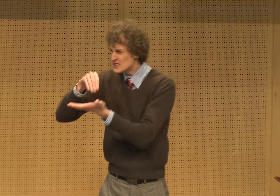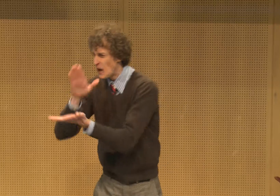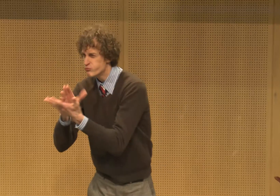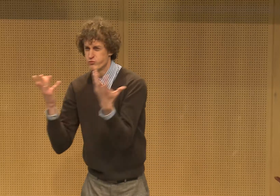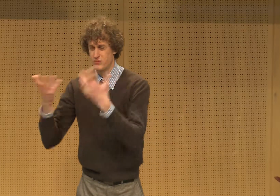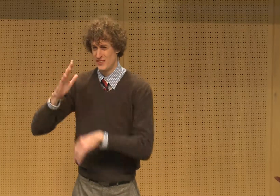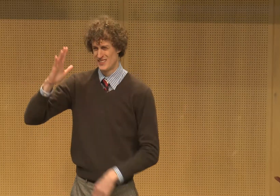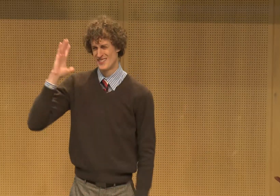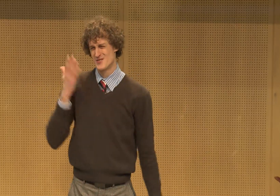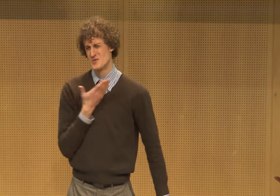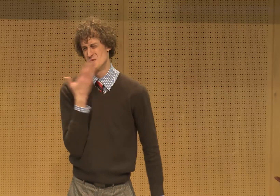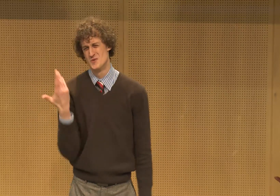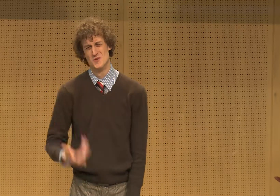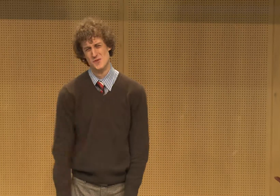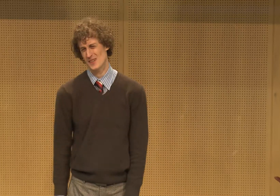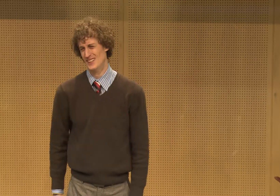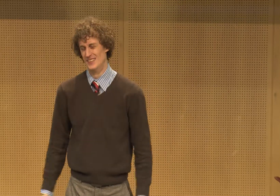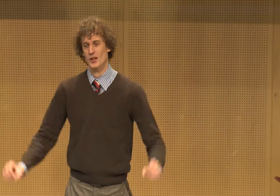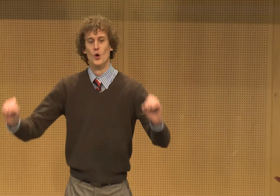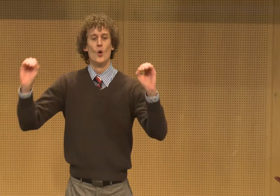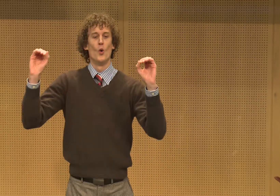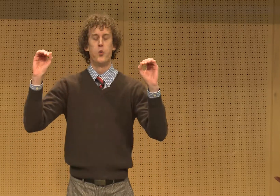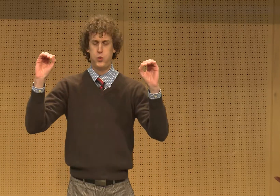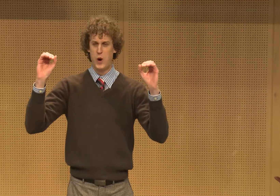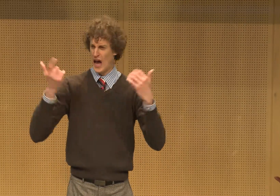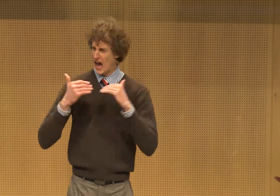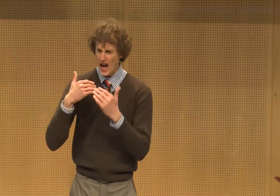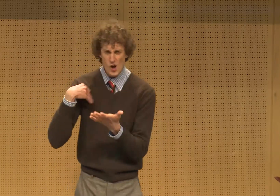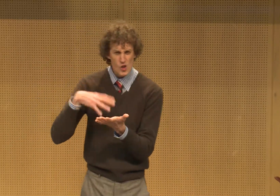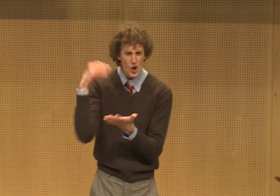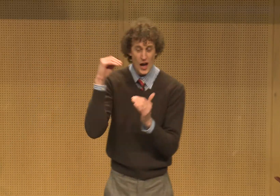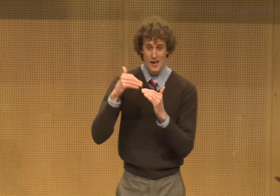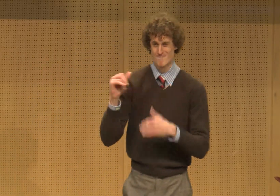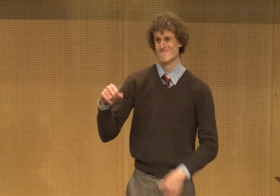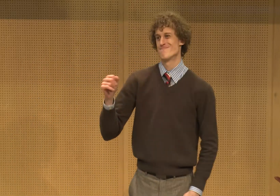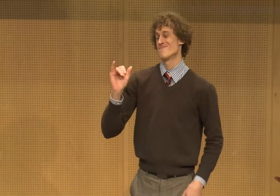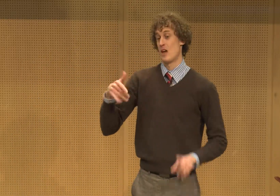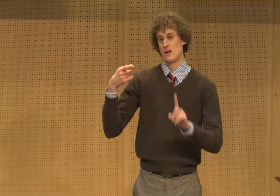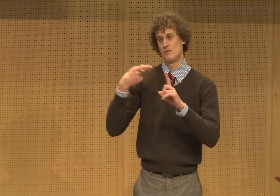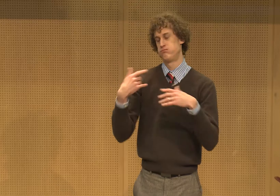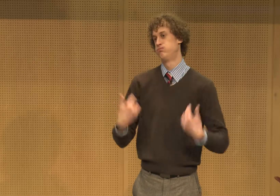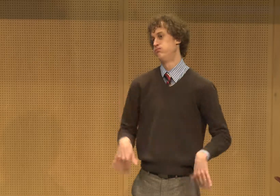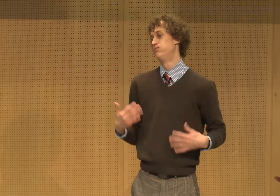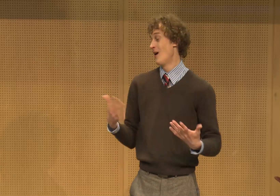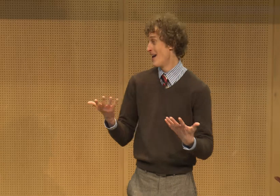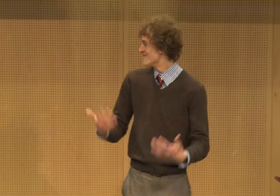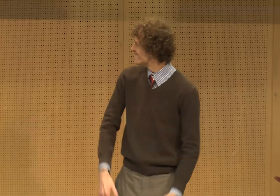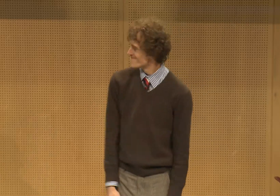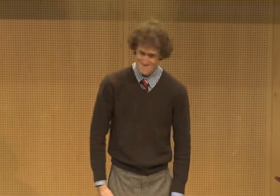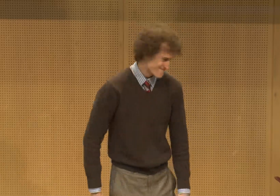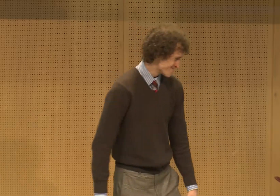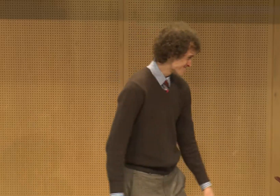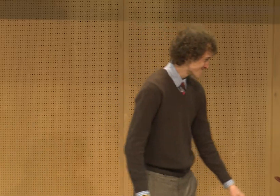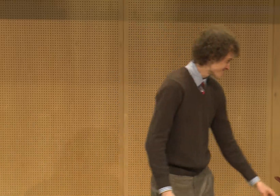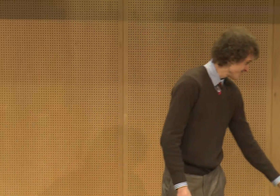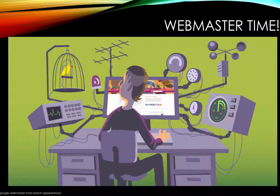We have GitHub and we have so many different ways to communicate and how to connect.